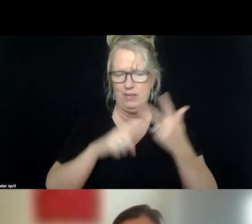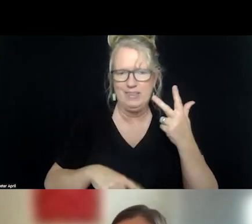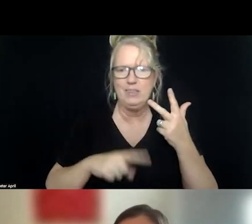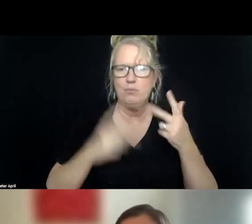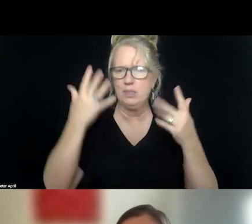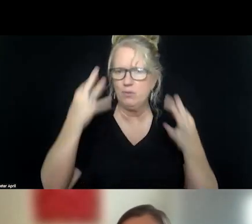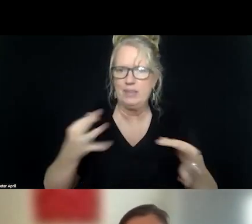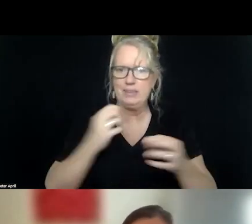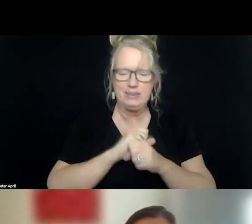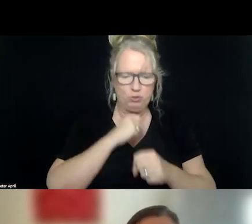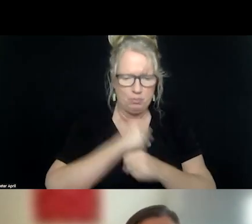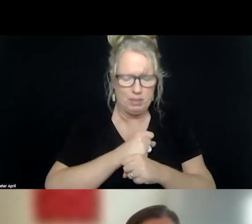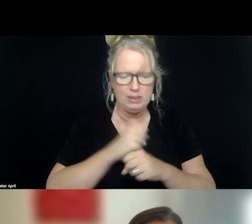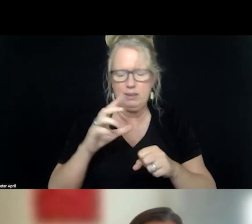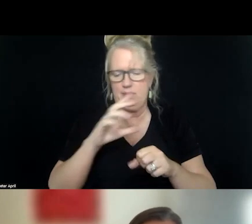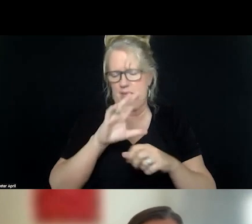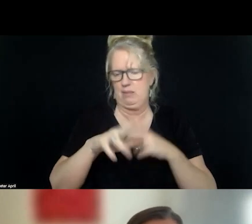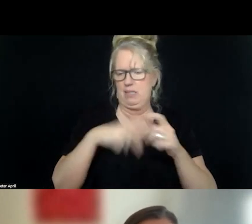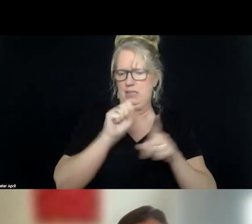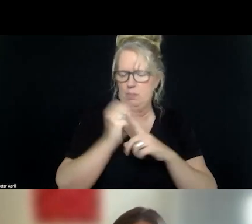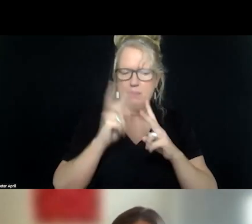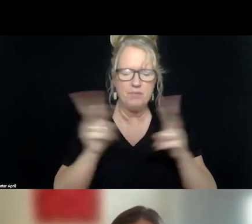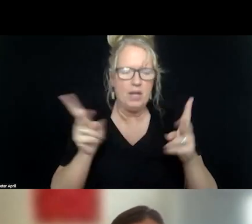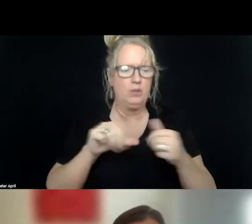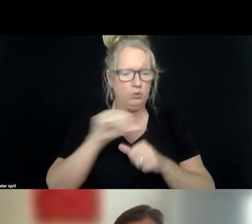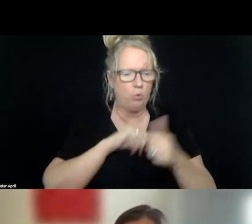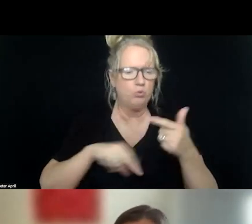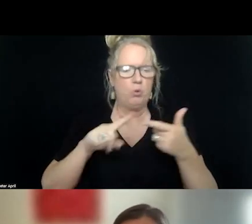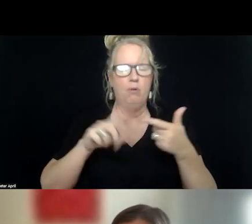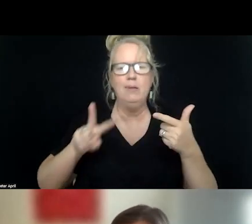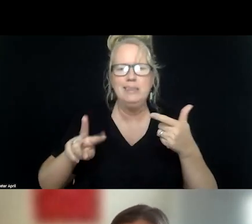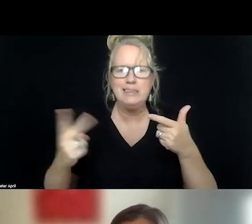MAKING. THE FIRST IS SOCIAL AND THE SECOND IS A QUESTION OF EFFECTIVENESS